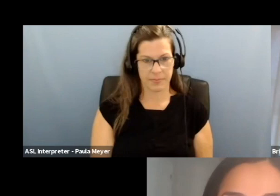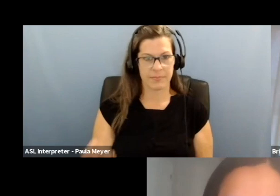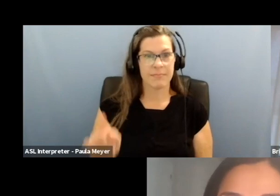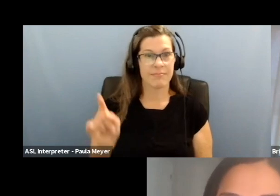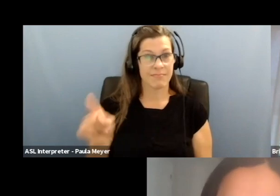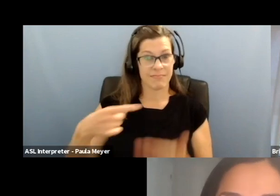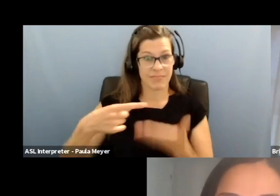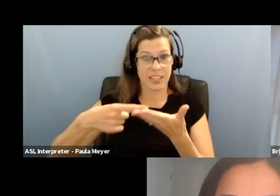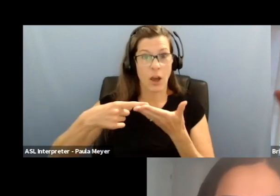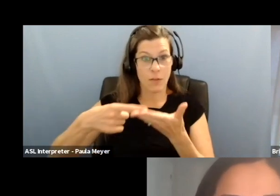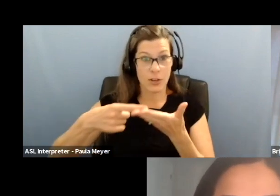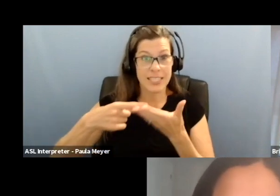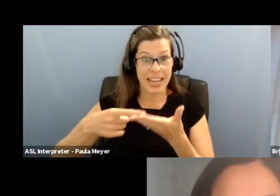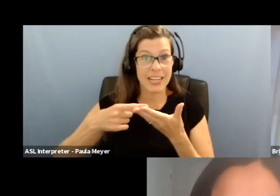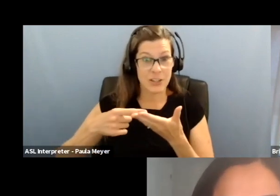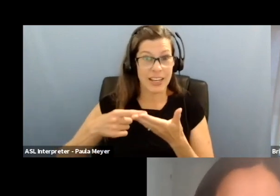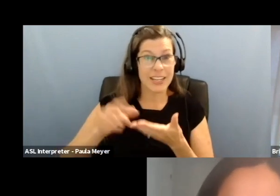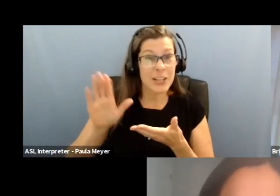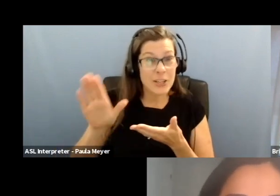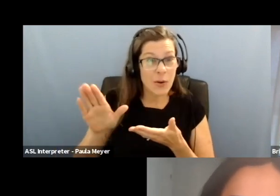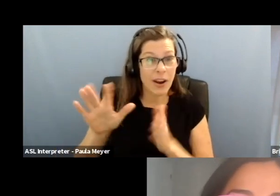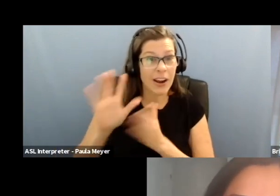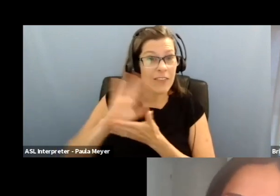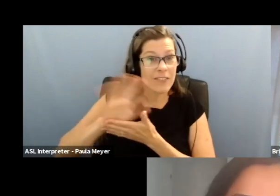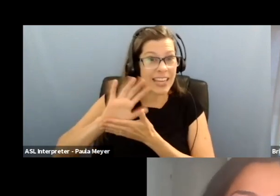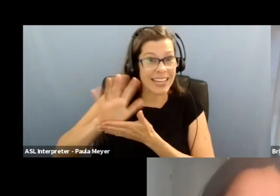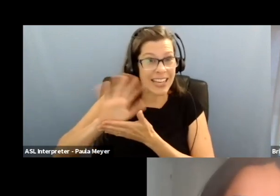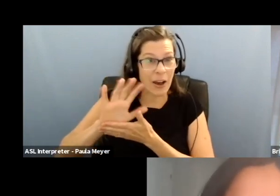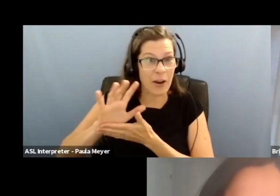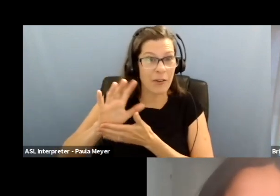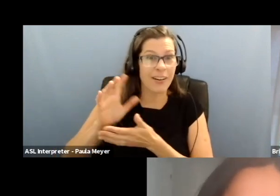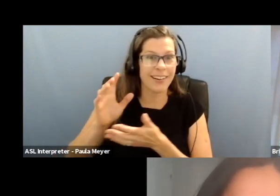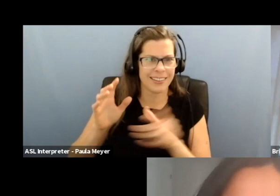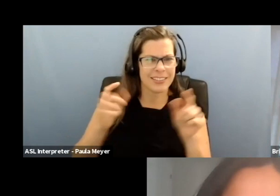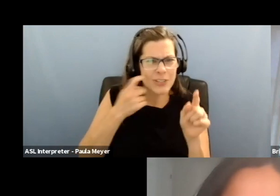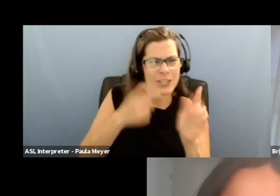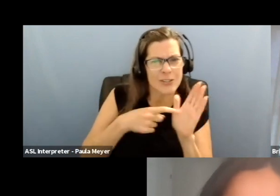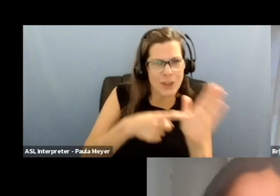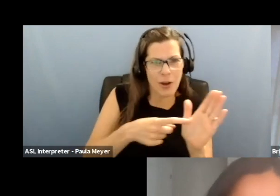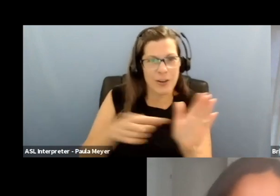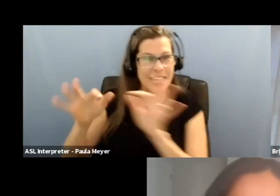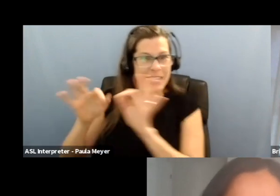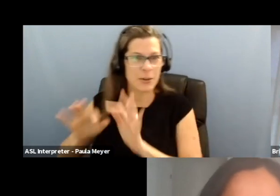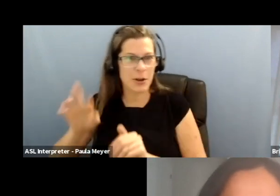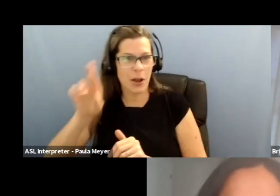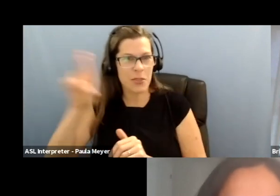your video with showing our ASL interpreters on the right hand side. One thing that I wanted to address before